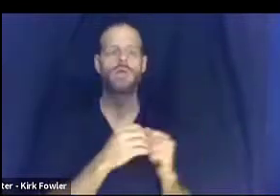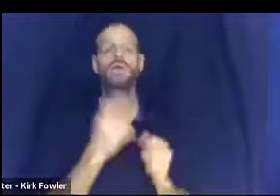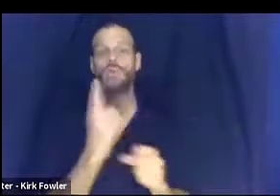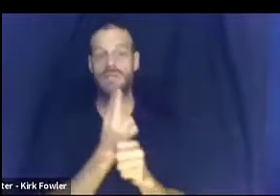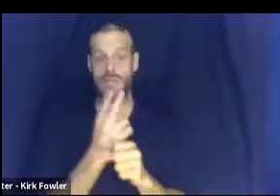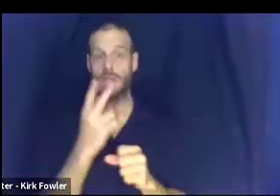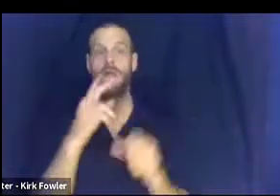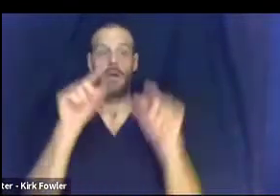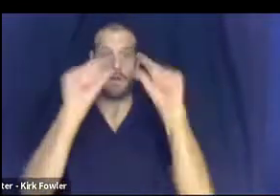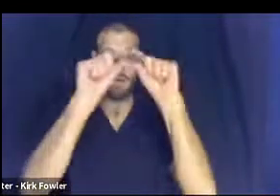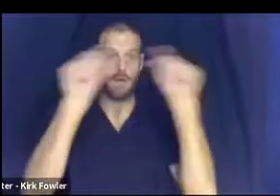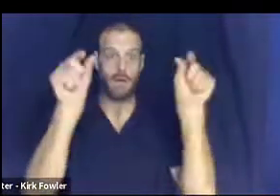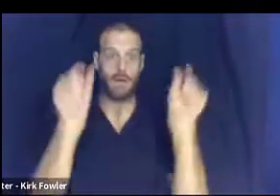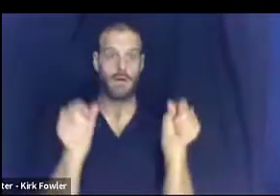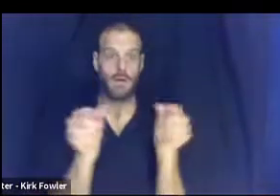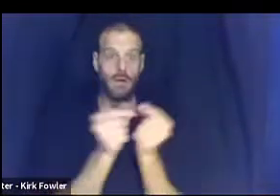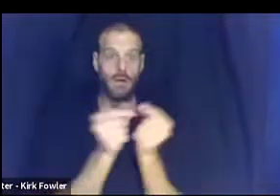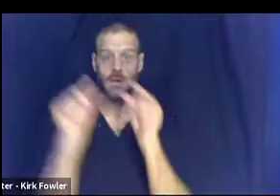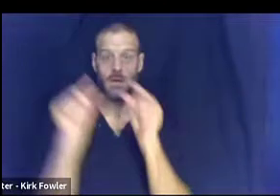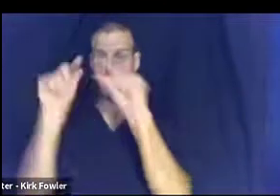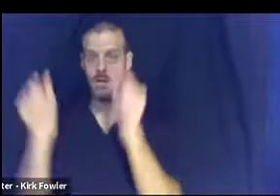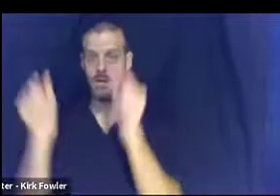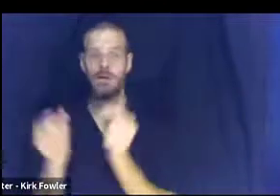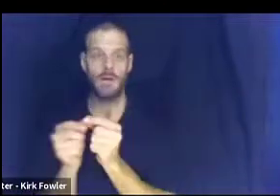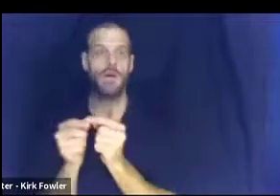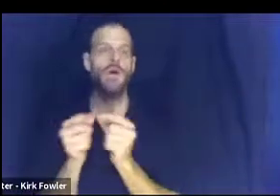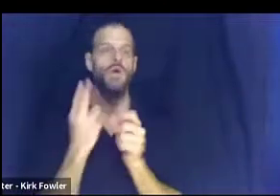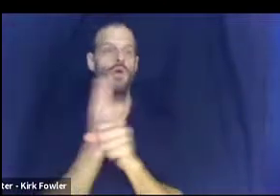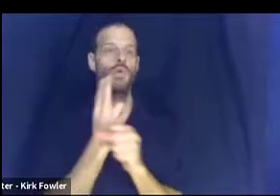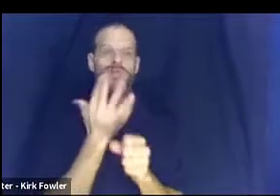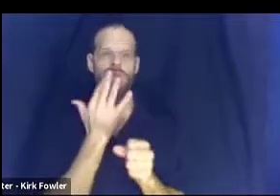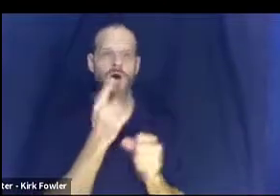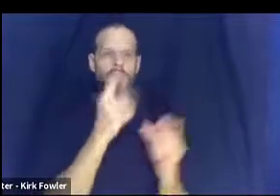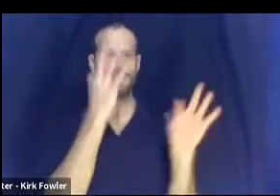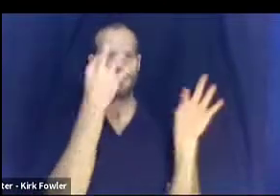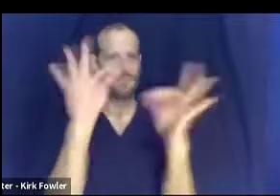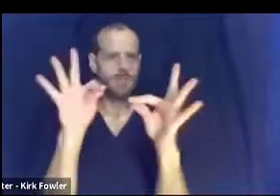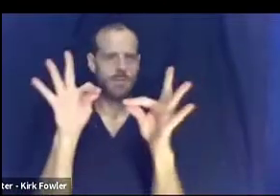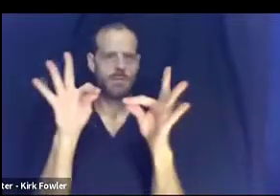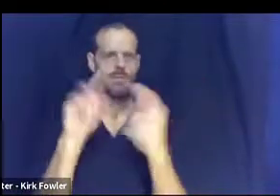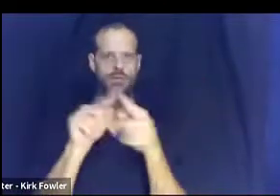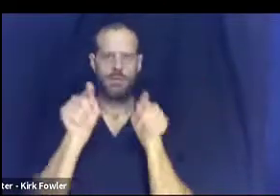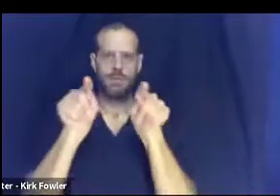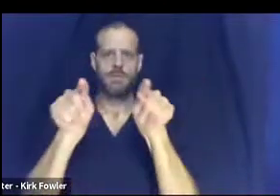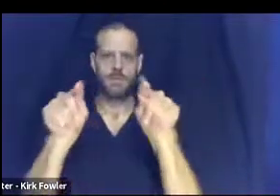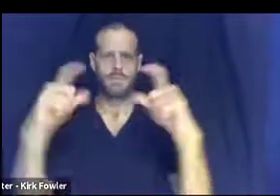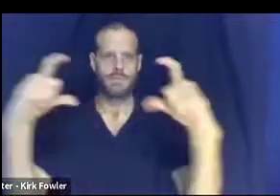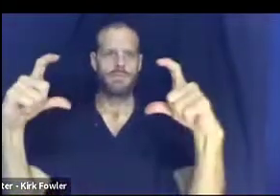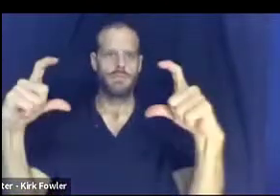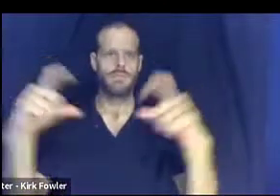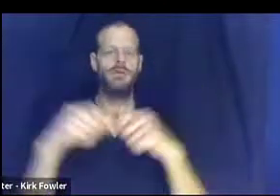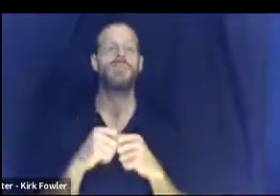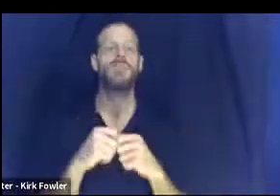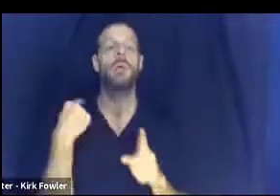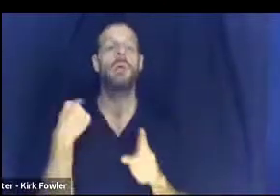or the tray to anchor the child's attention to those specific areas. And you also see this green dot and this red dot